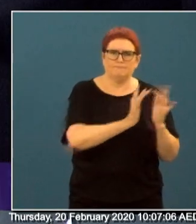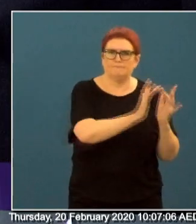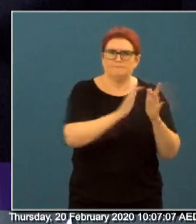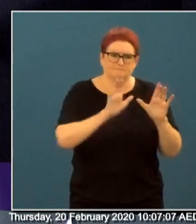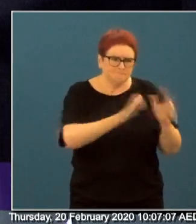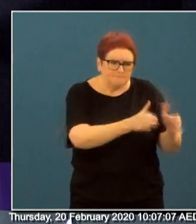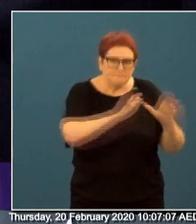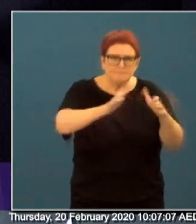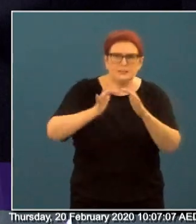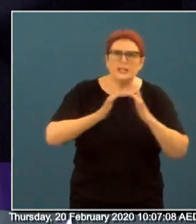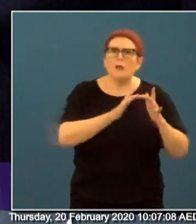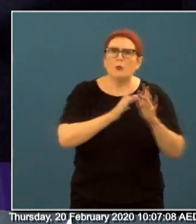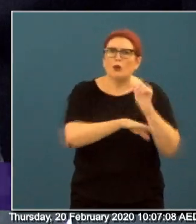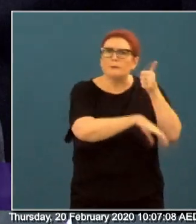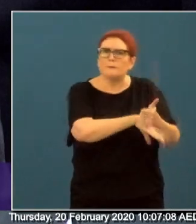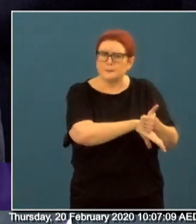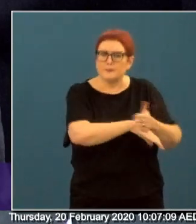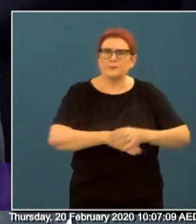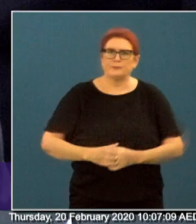as functional groups.